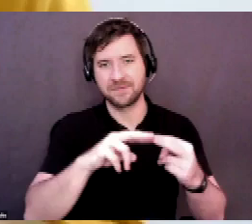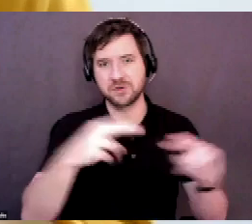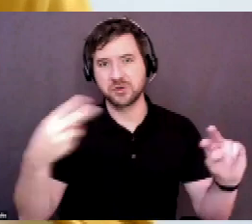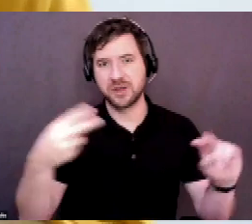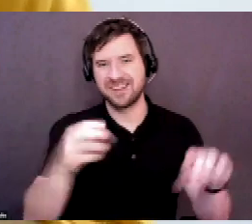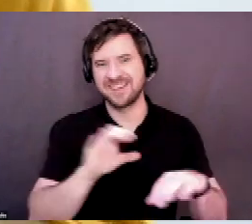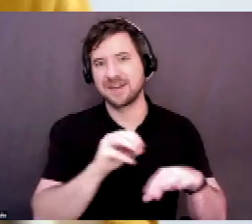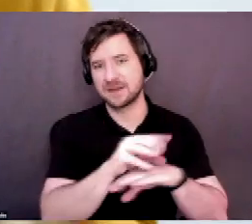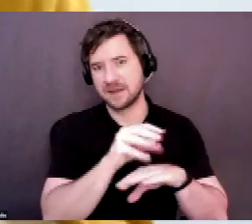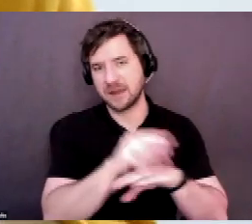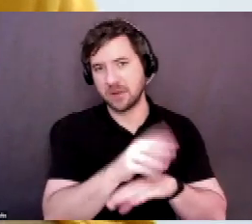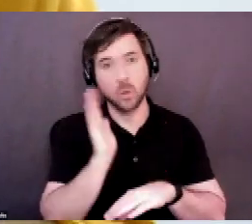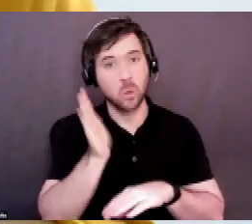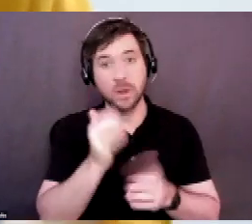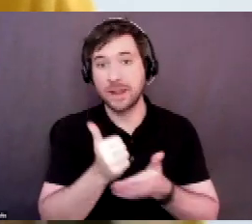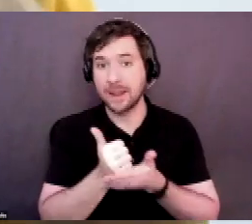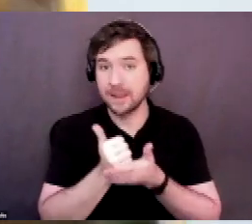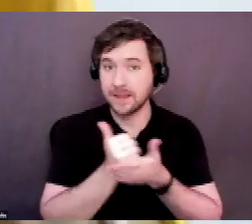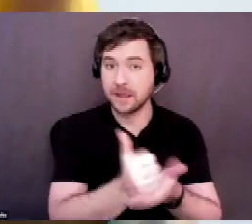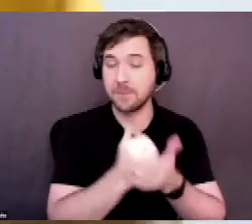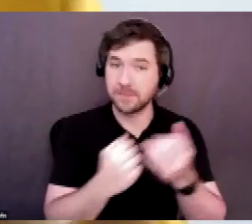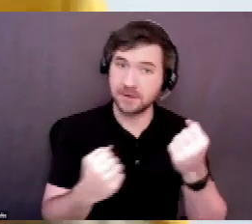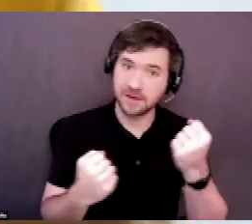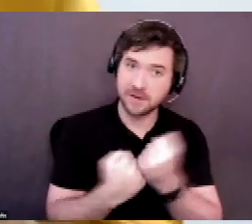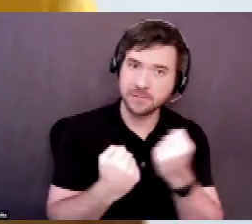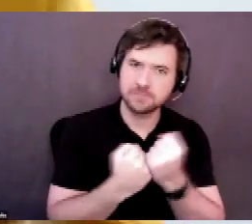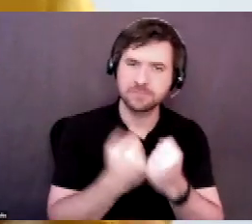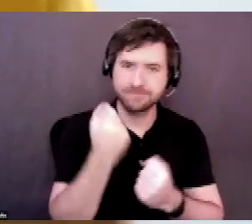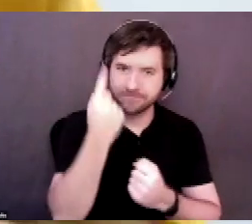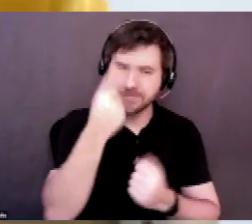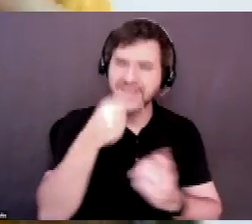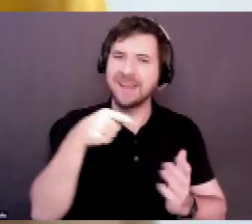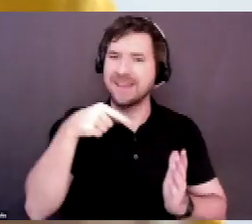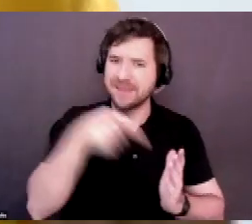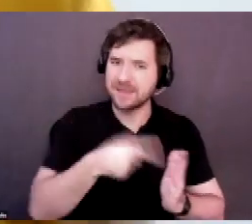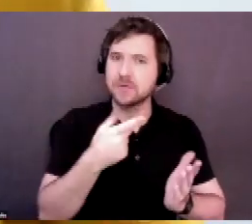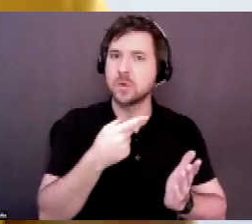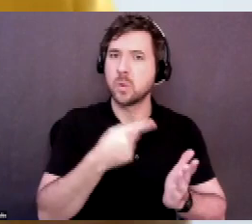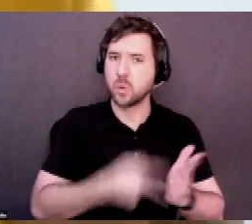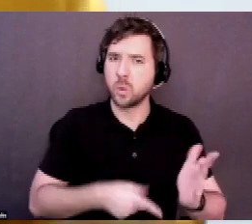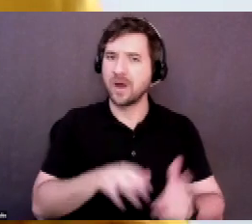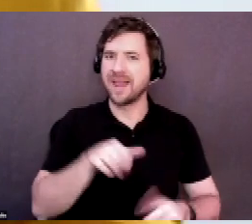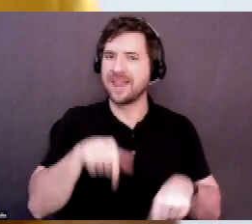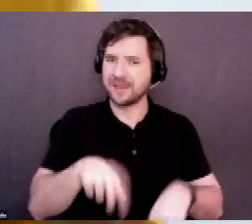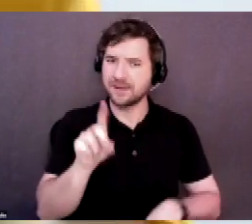advocate to understand this is what this condition does, this is how it presents in a patient,